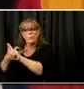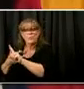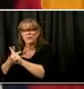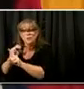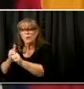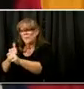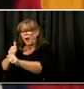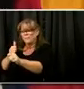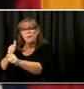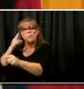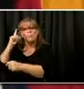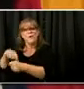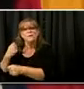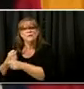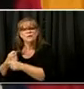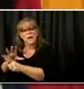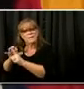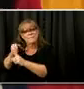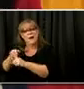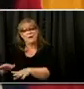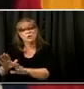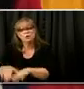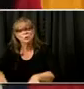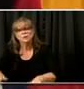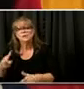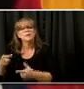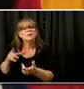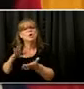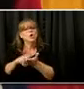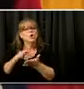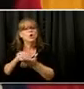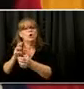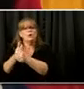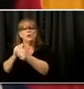fine motor support we want to make sure that we have the supports in place what i want to